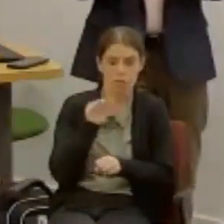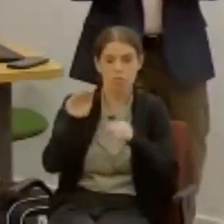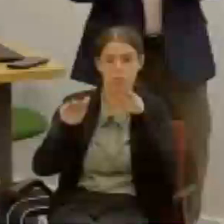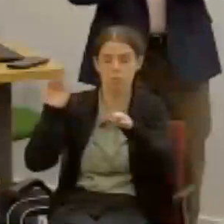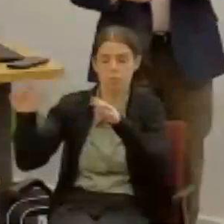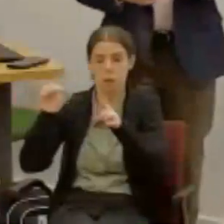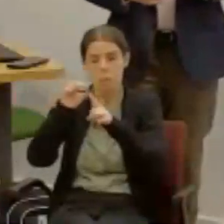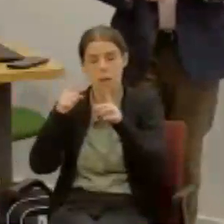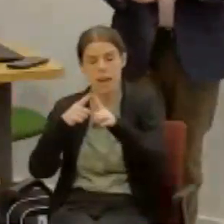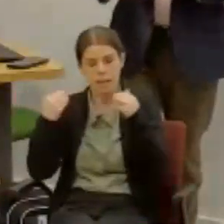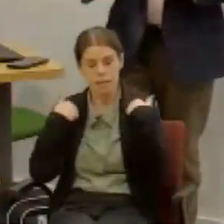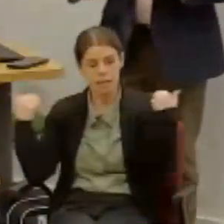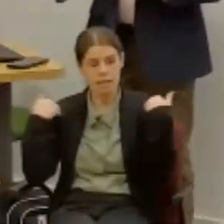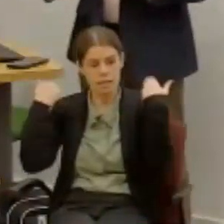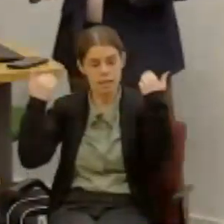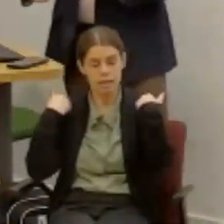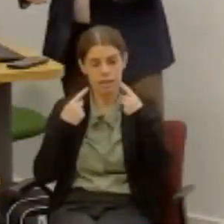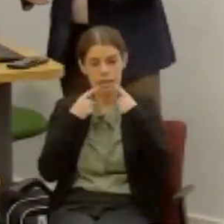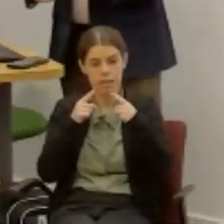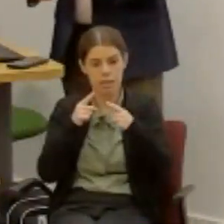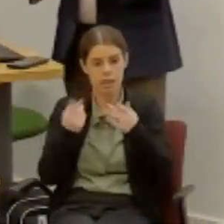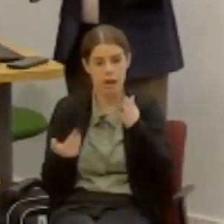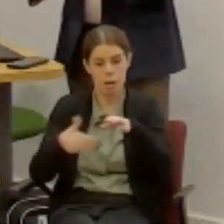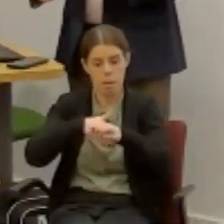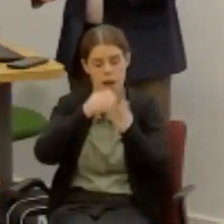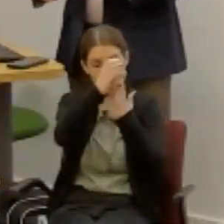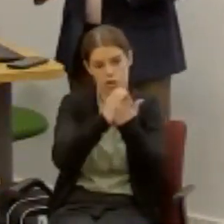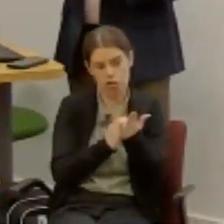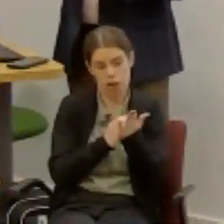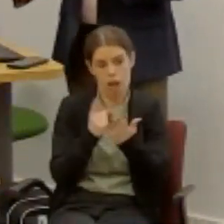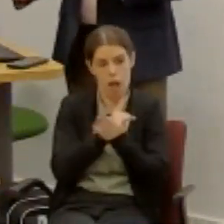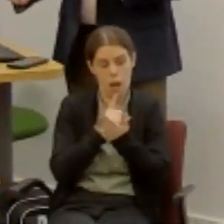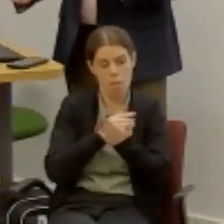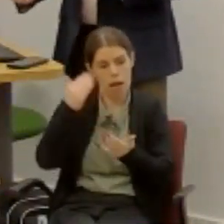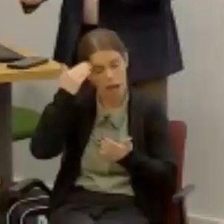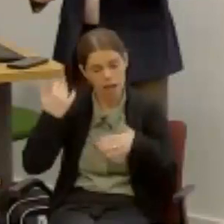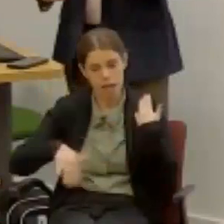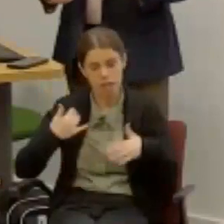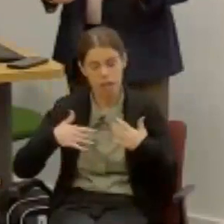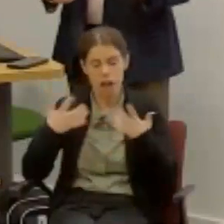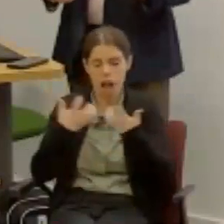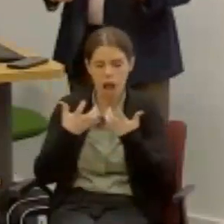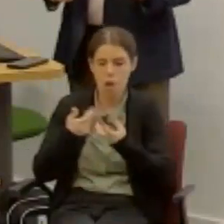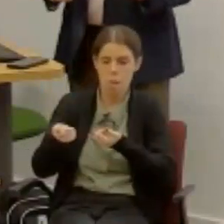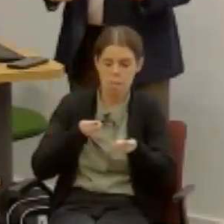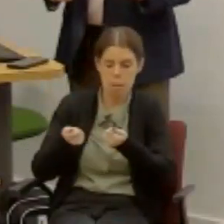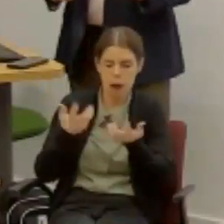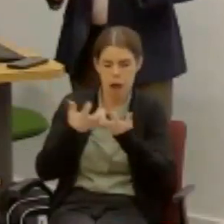but as part of their curriculum. and telling a lot about concussion how to export concussion, how to manage concussion.